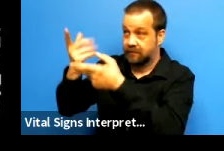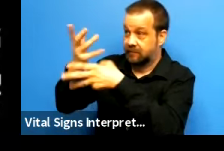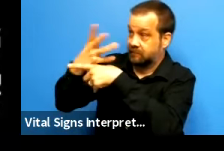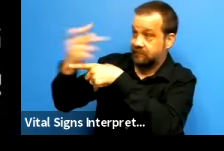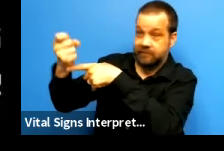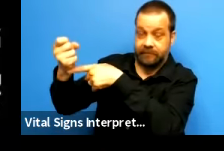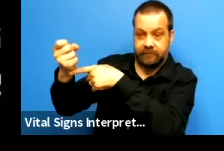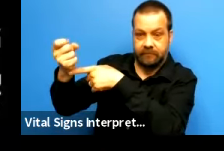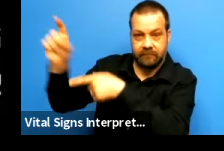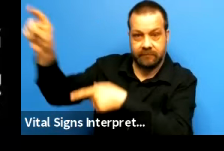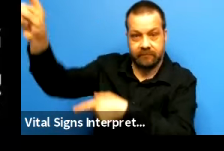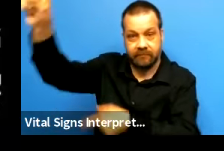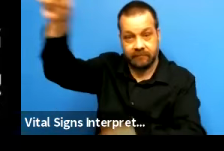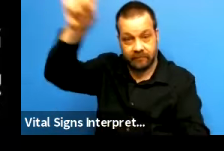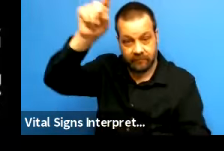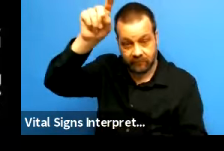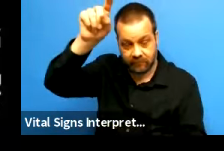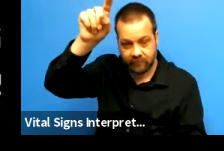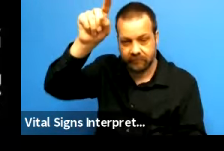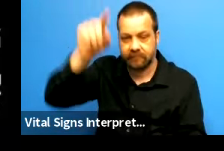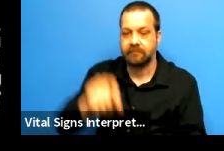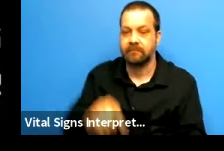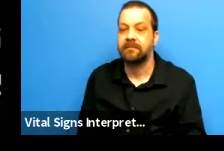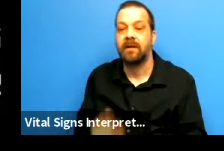and the accessibility of physical spaces.